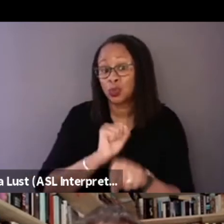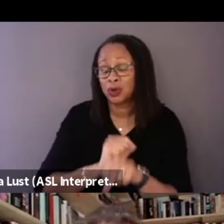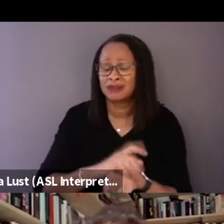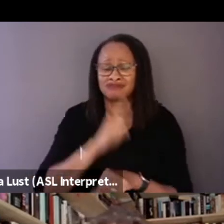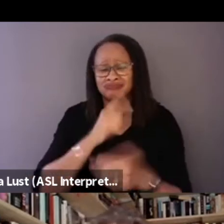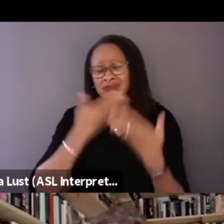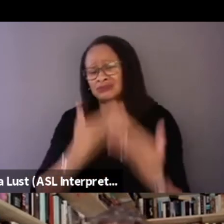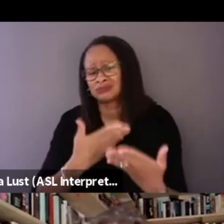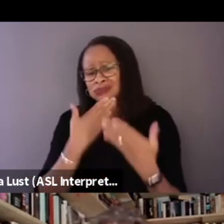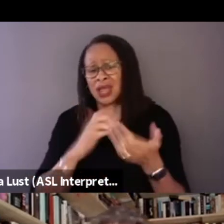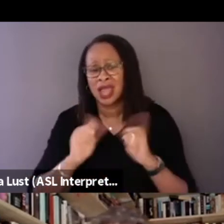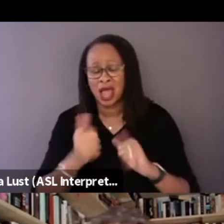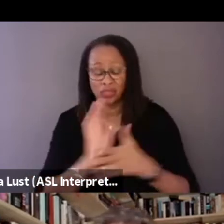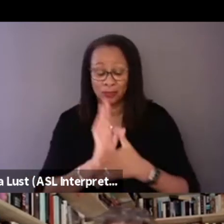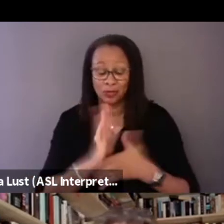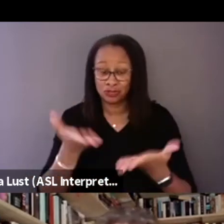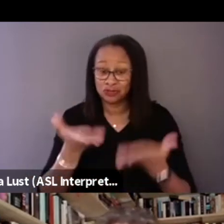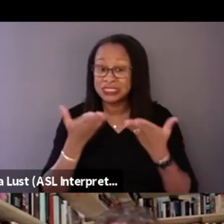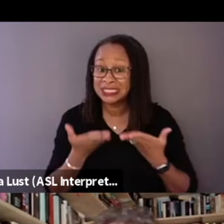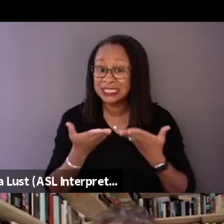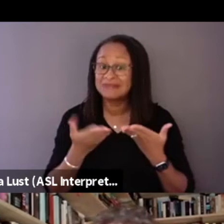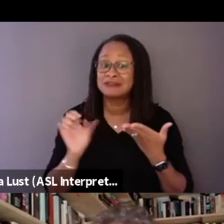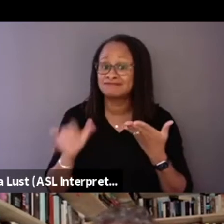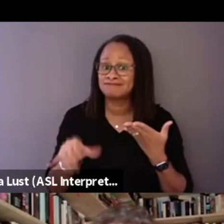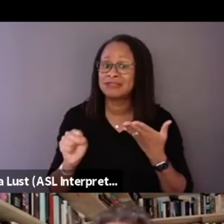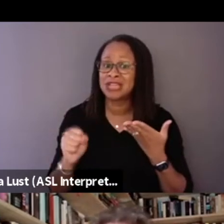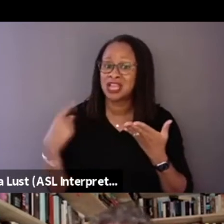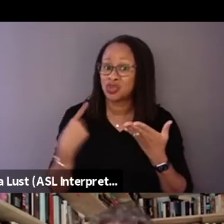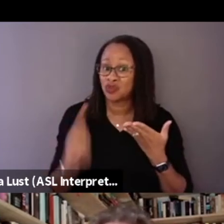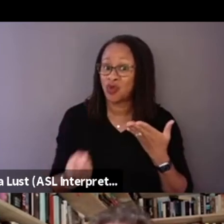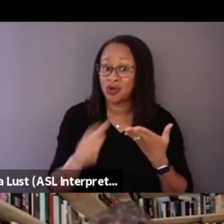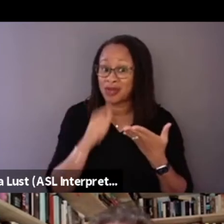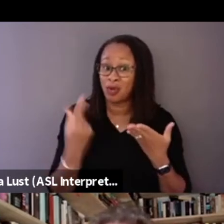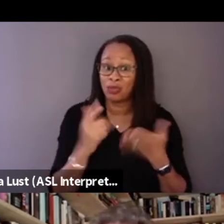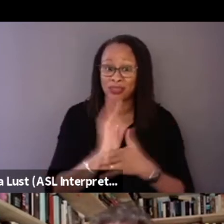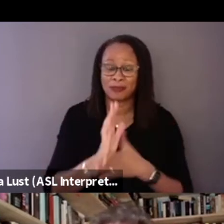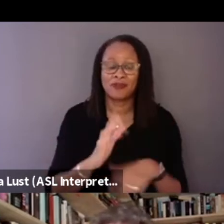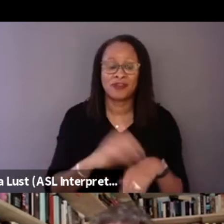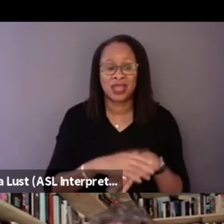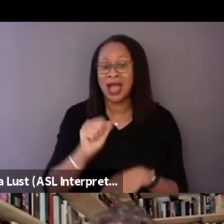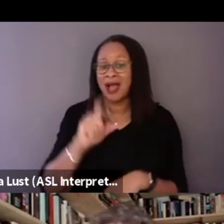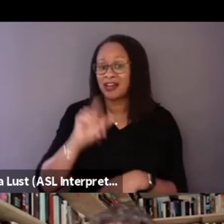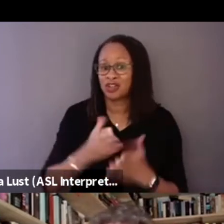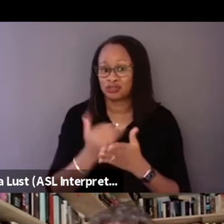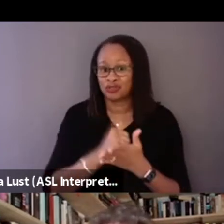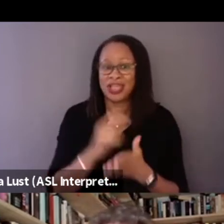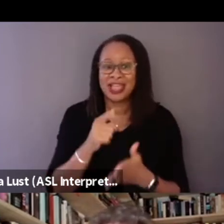the movie has been received so far, not just the movie, but Ady through it. He was nominated in the Critic's Choice